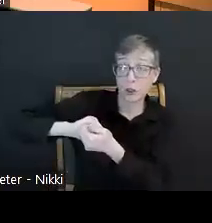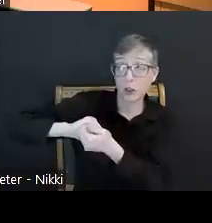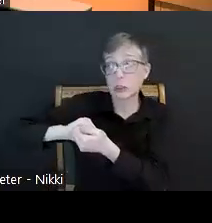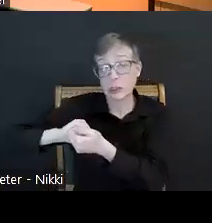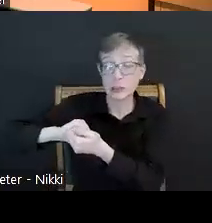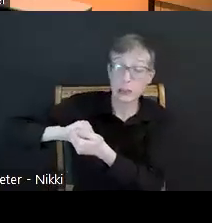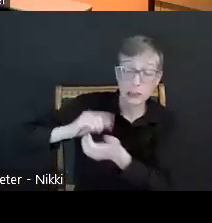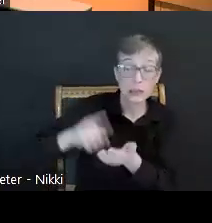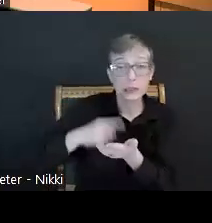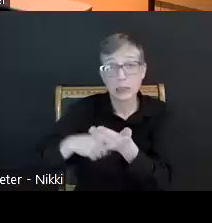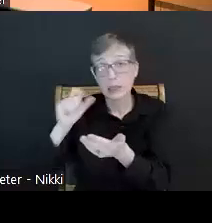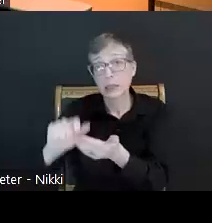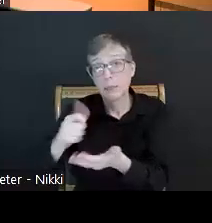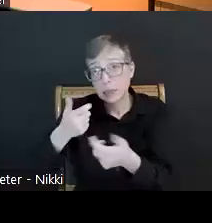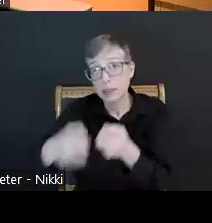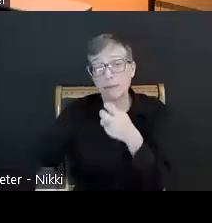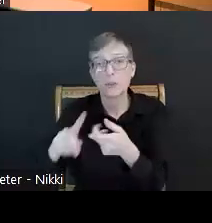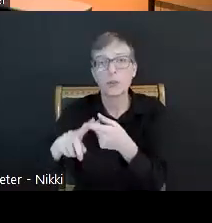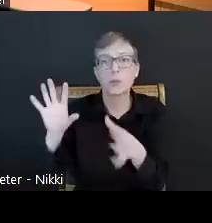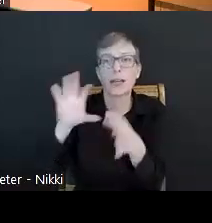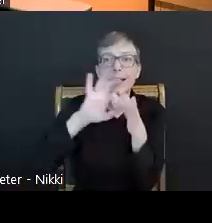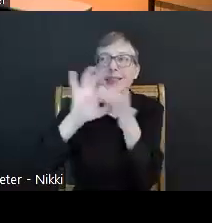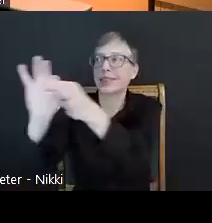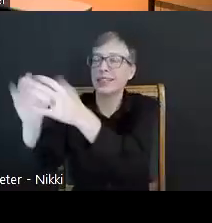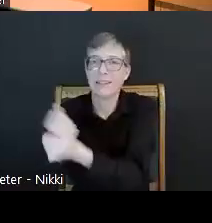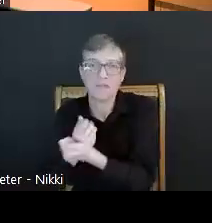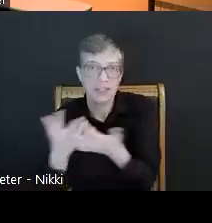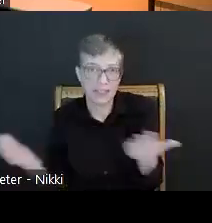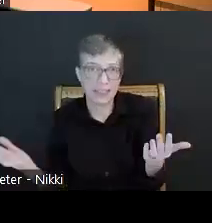all of those dots to make sure that people are safe and healthy so I think that can be one of